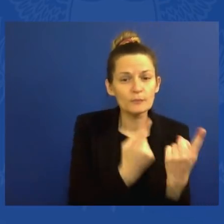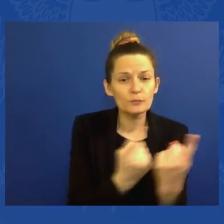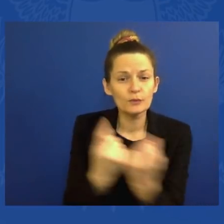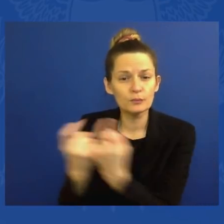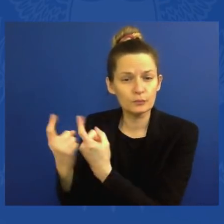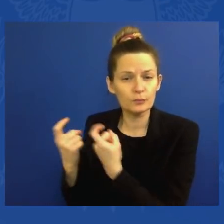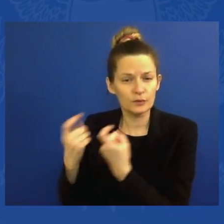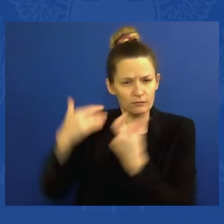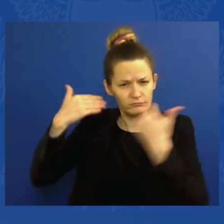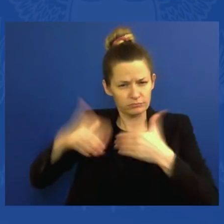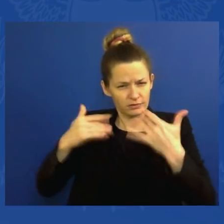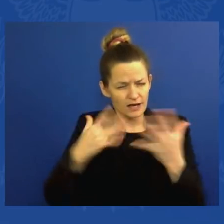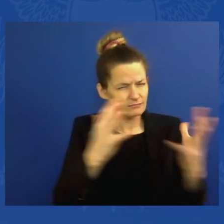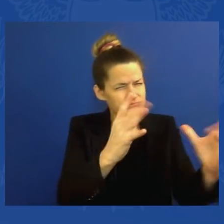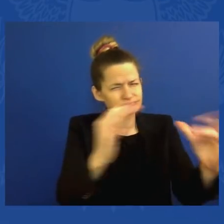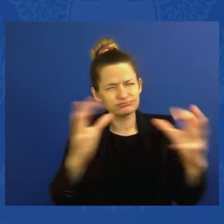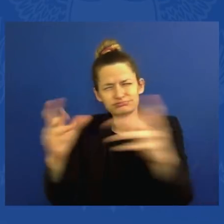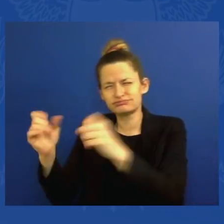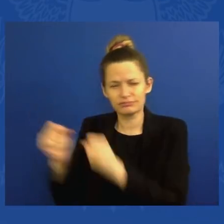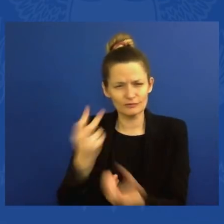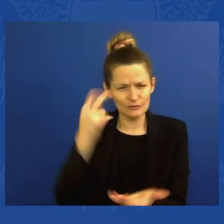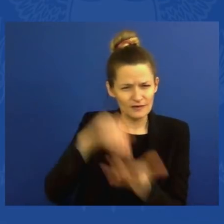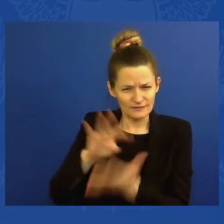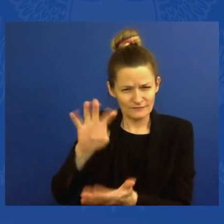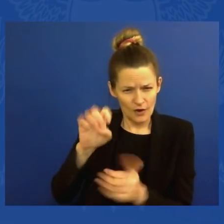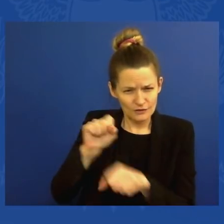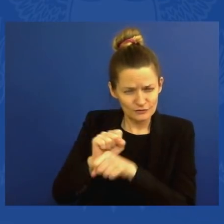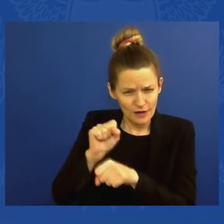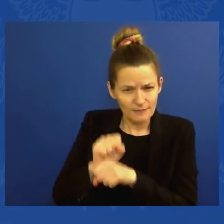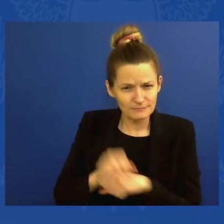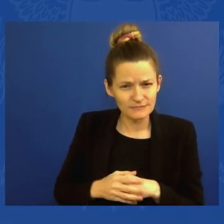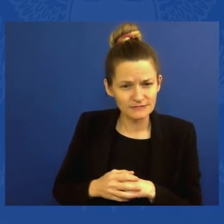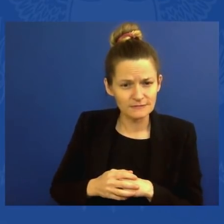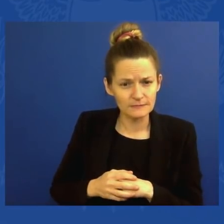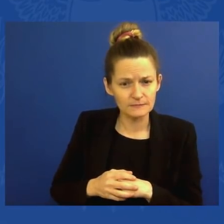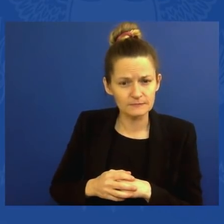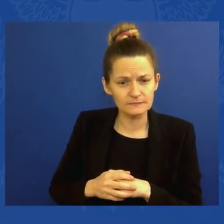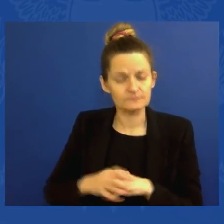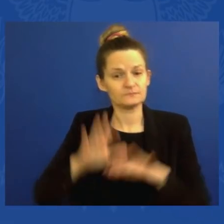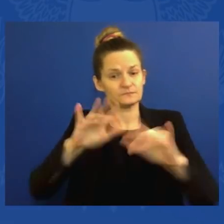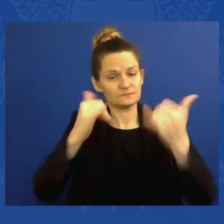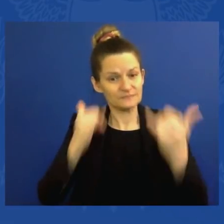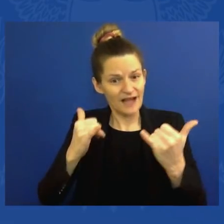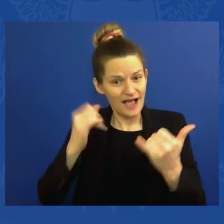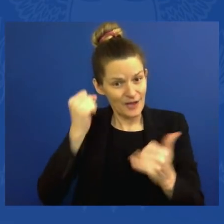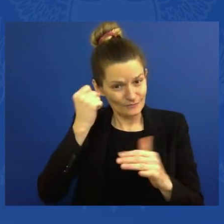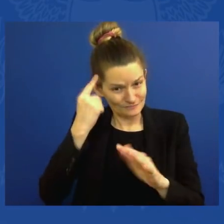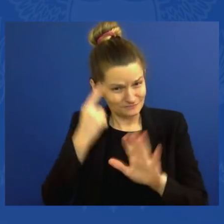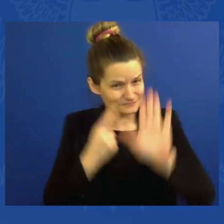Nationwide, approximately a quarter of our hiring demand is in manufacturing, where nationally there are currently